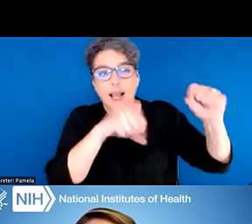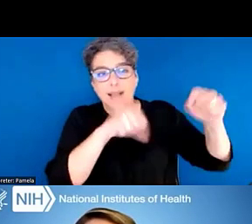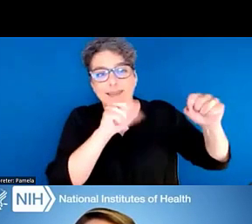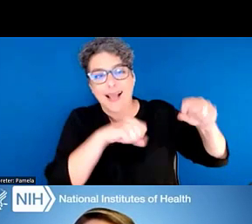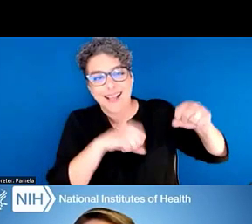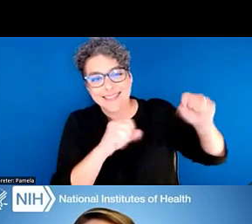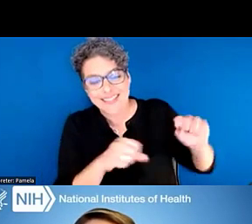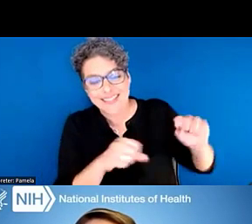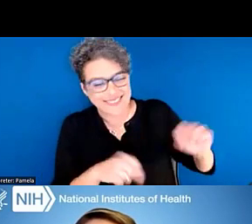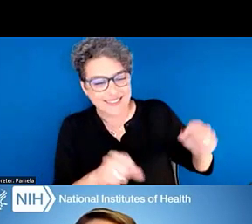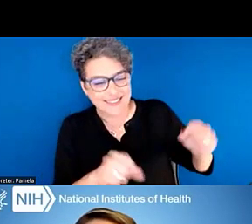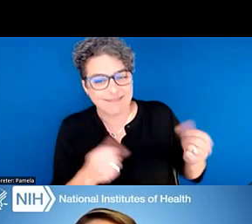Dr. Ranjini Ambalavanar: A lot of yeses.